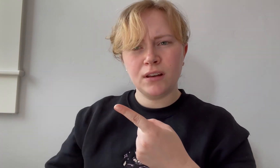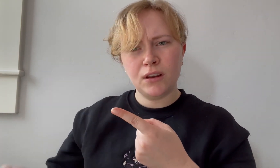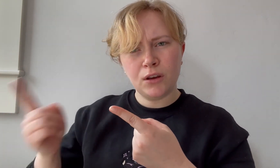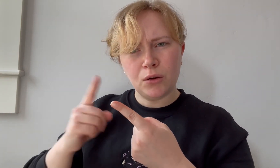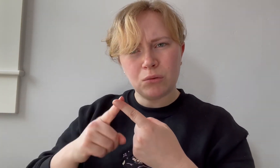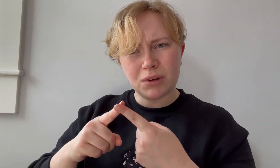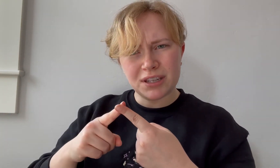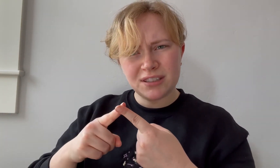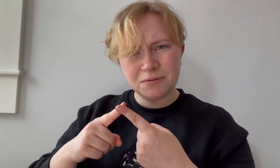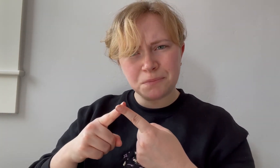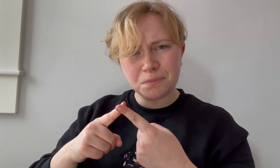when